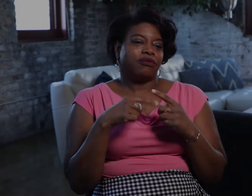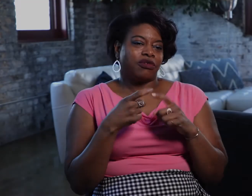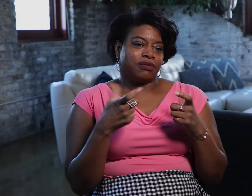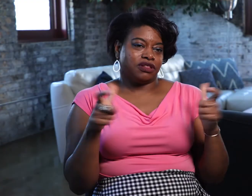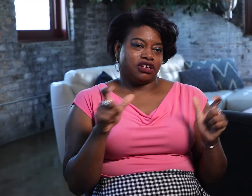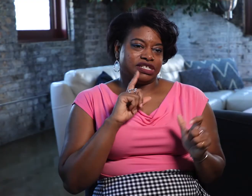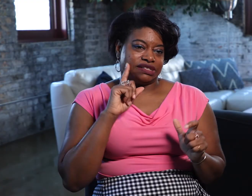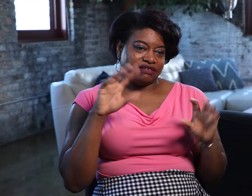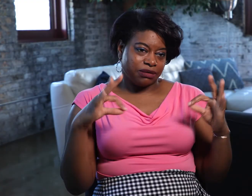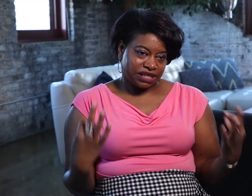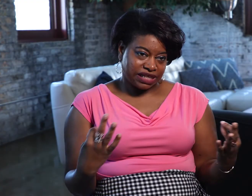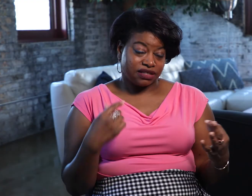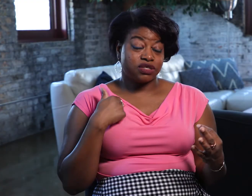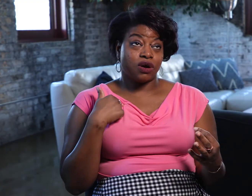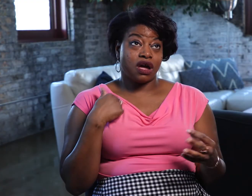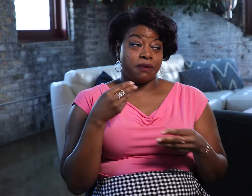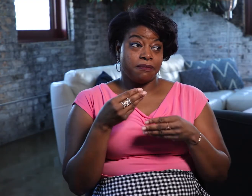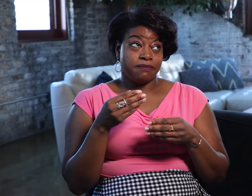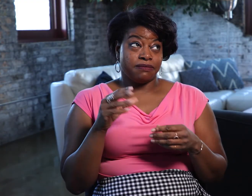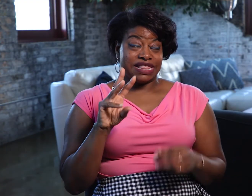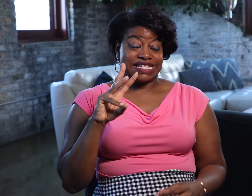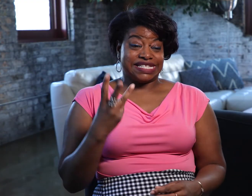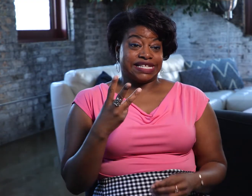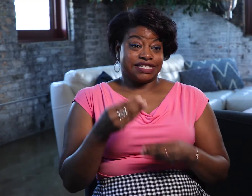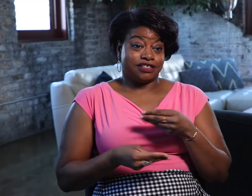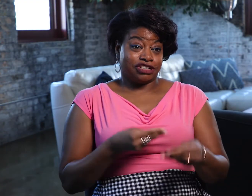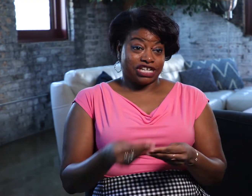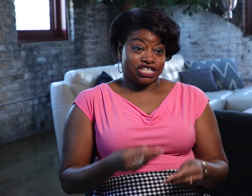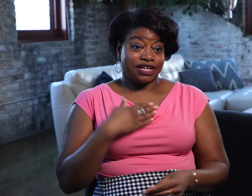I'm from a large deaf family. I'm actually sixth generation in my family,